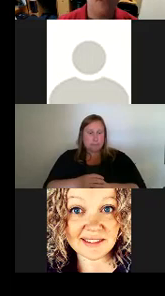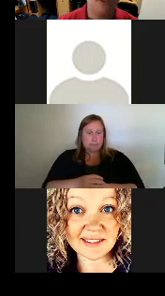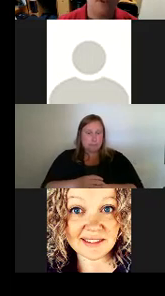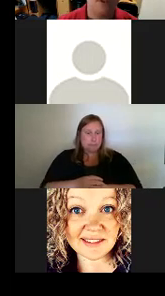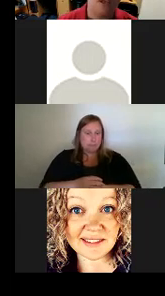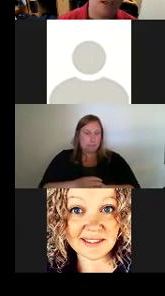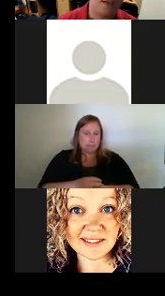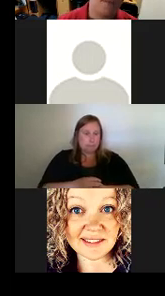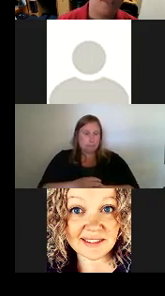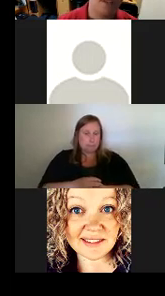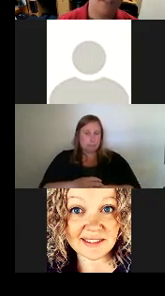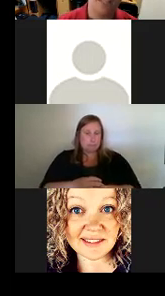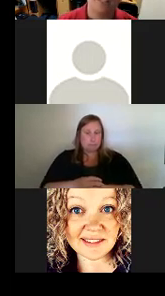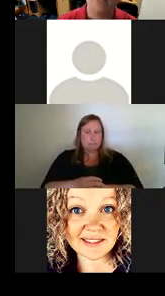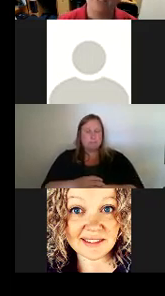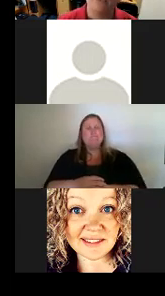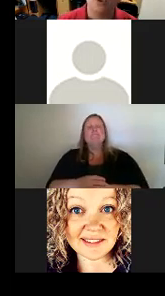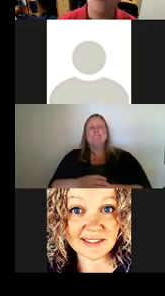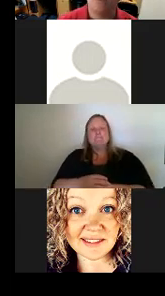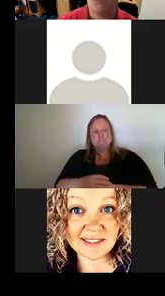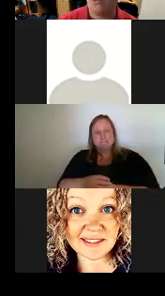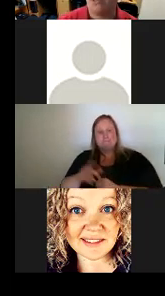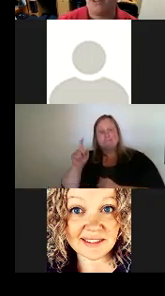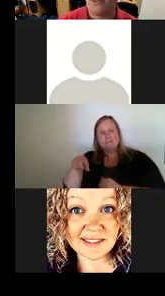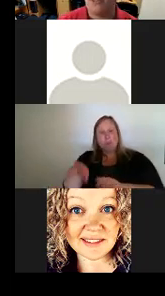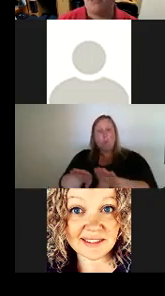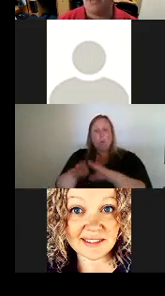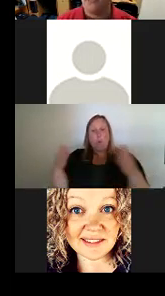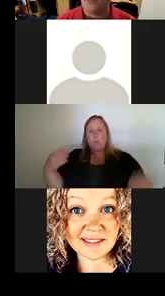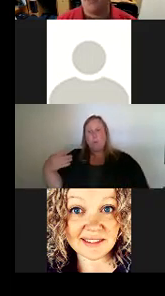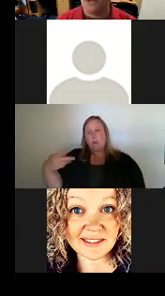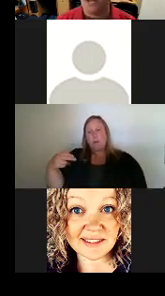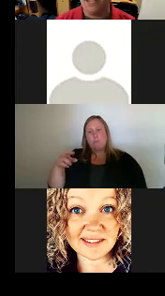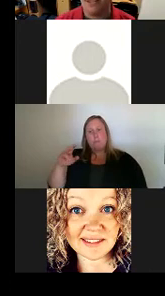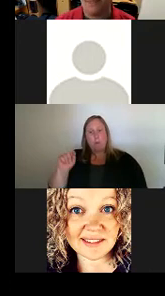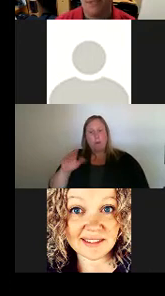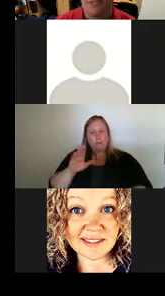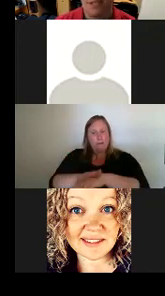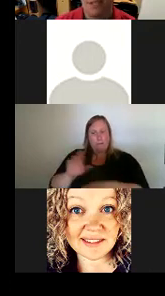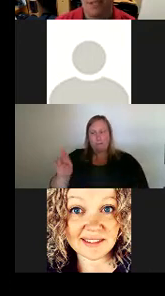IT'S OFTEN NECESSARY TO OPEN PORTS ON A ROUTER. SOME OF THE MORE HIGH TECH OPTIONS THAT ARE REMOTE